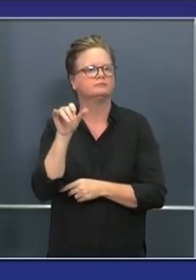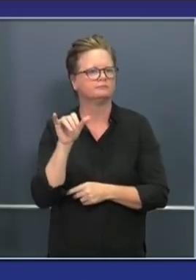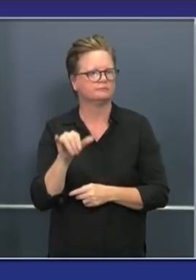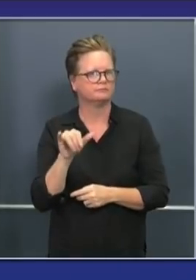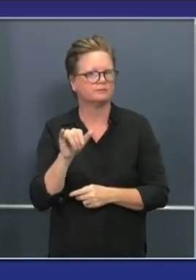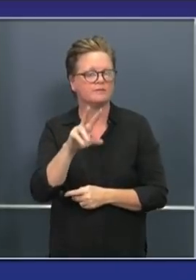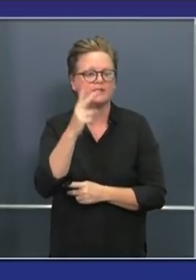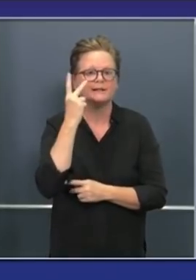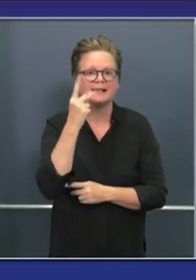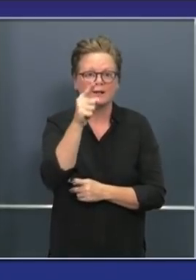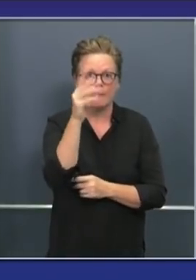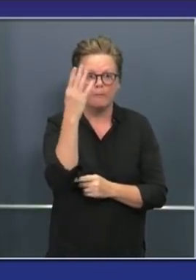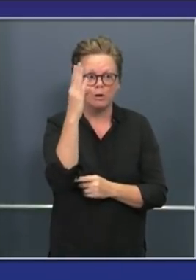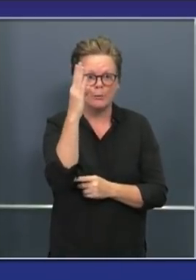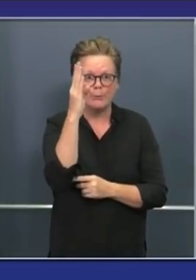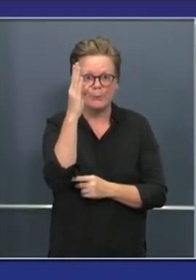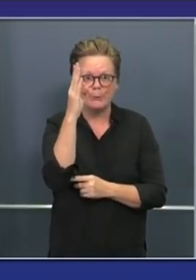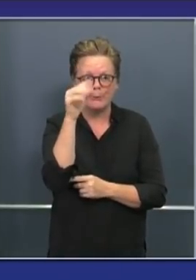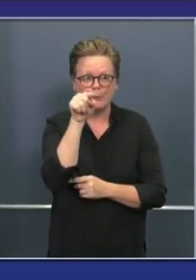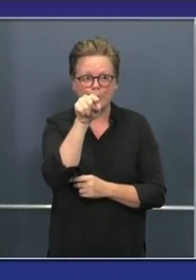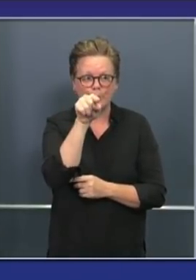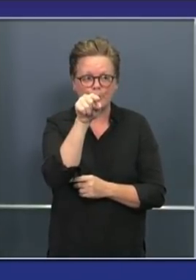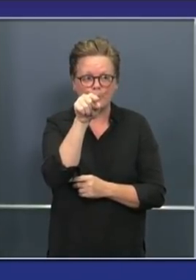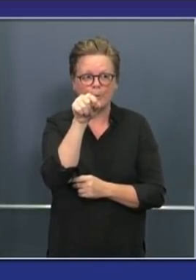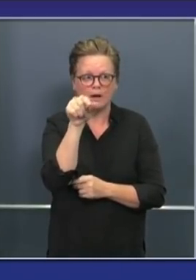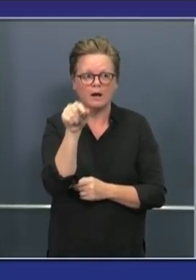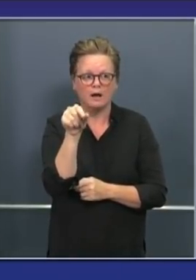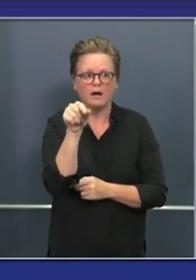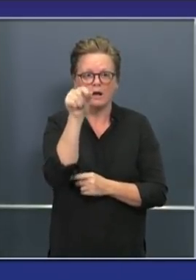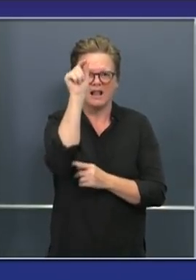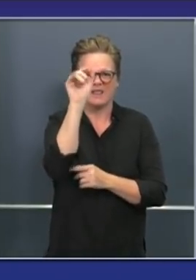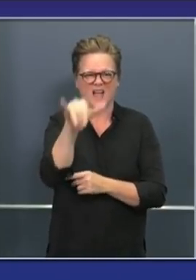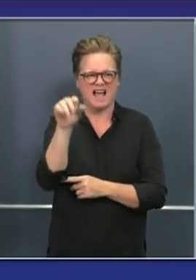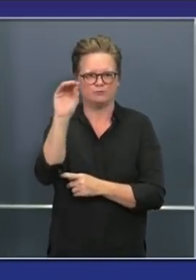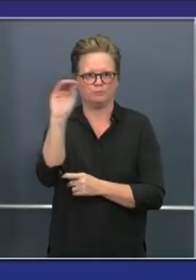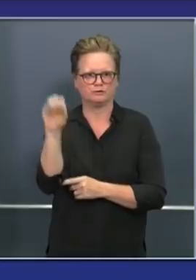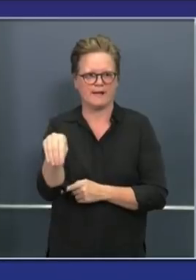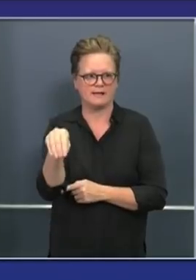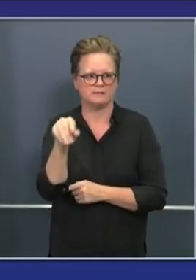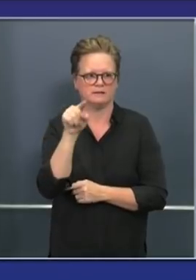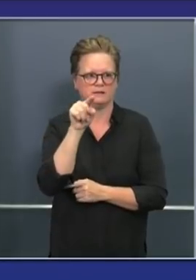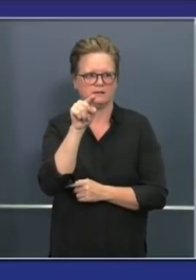AND ON THIS SLIDE YOU WILL SEE THE BLUE LINE OR THE BLUE BAR